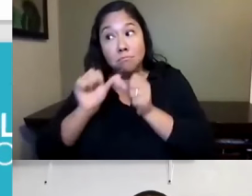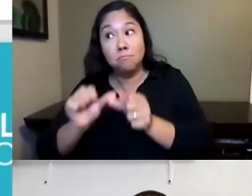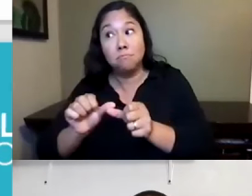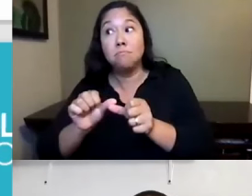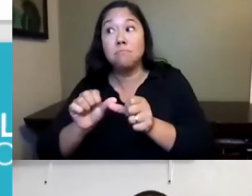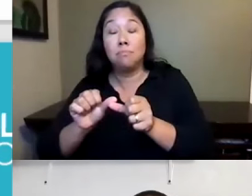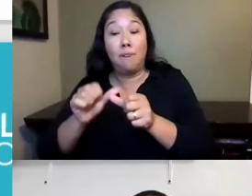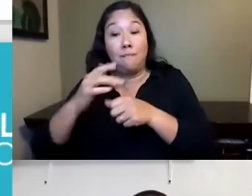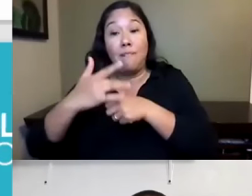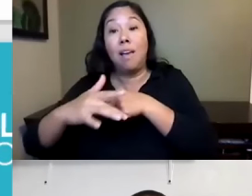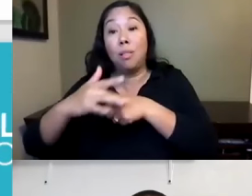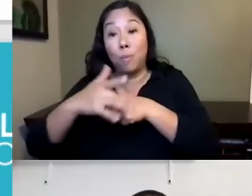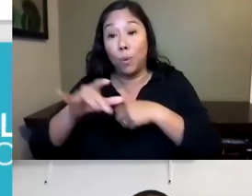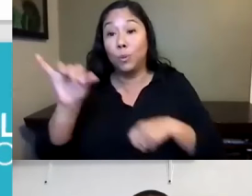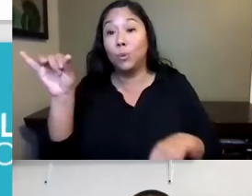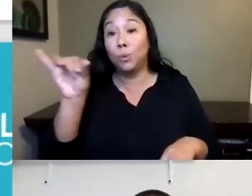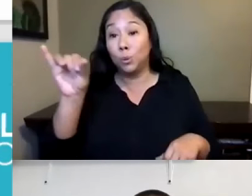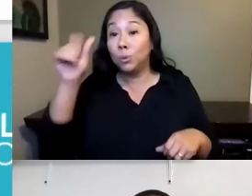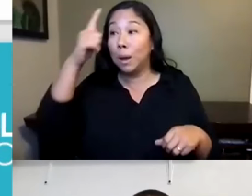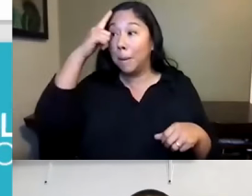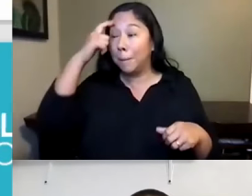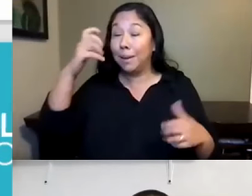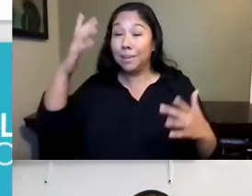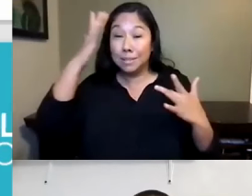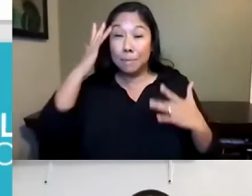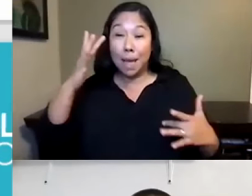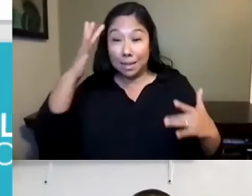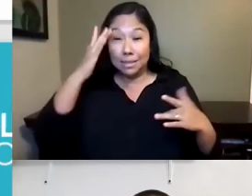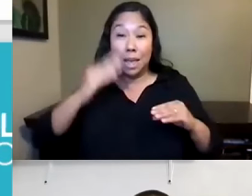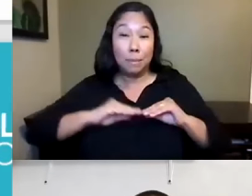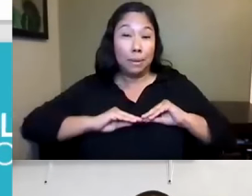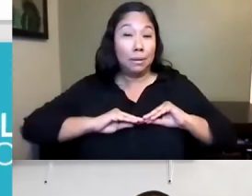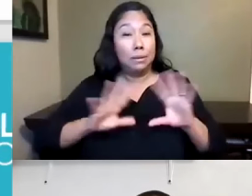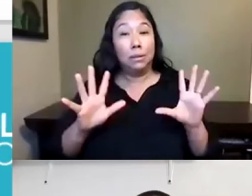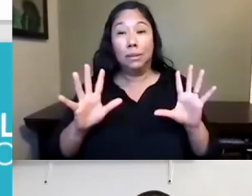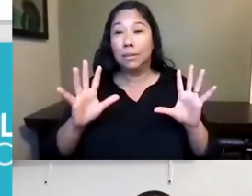since the pandemic is still something we are very much dealing with.